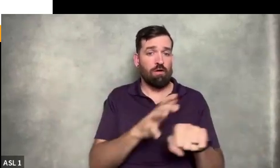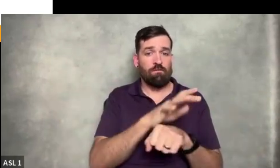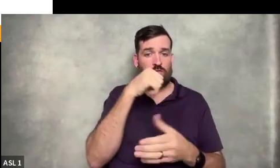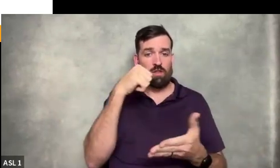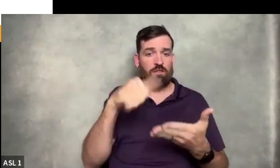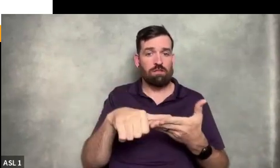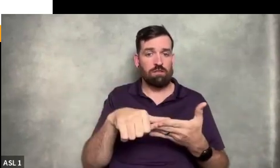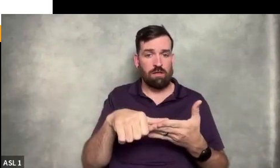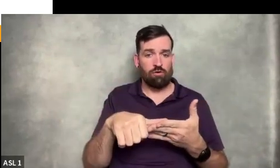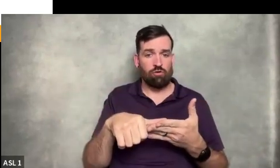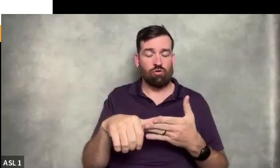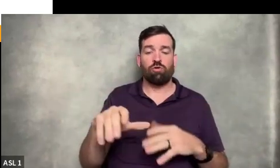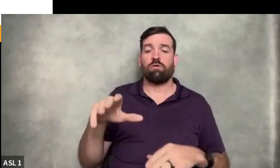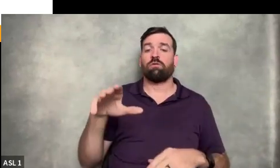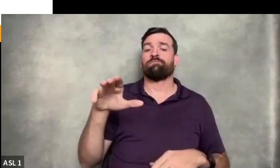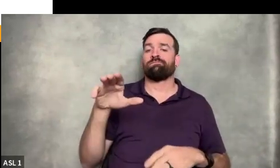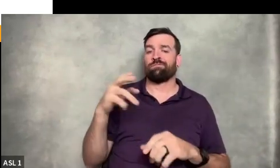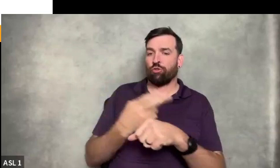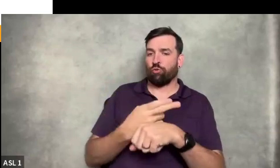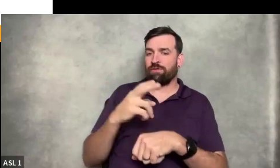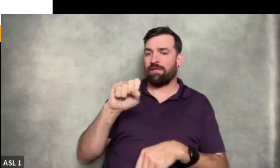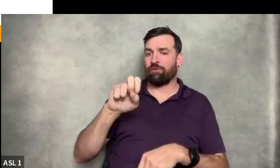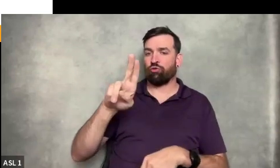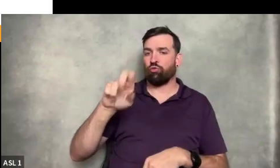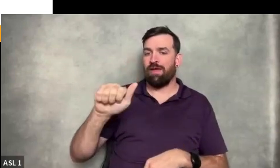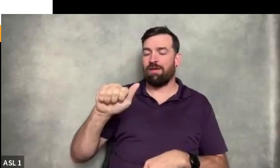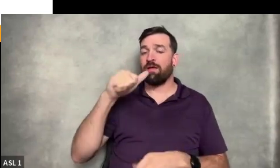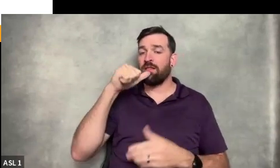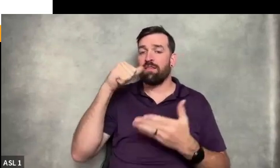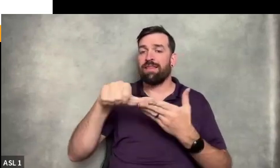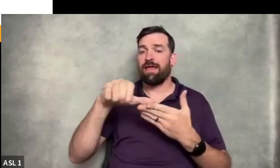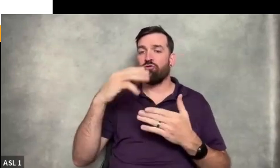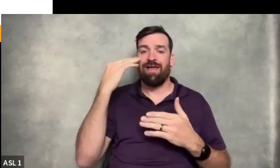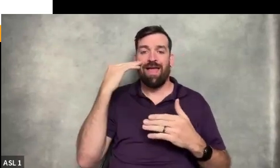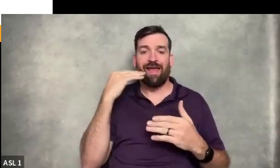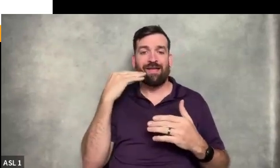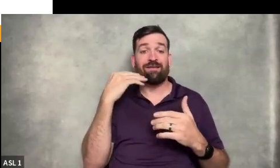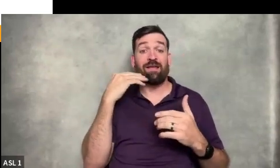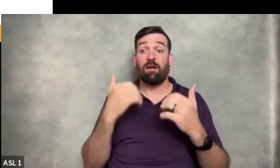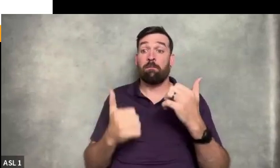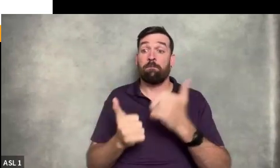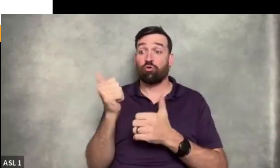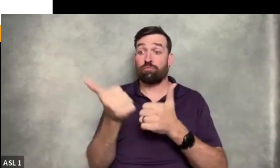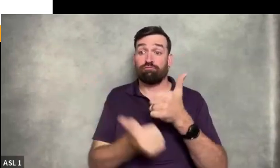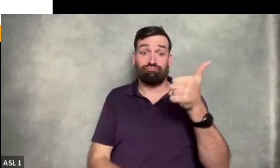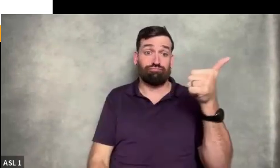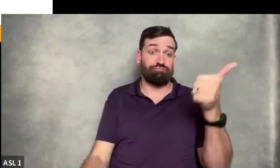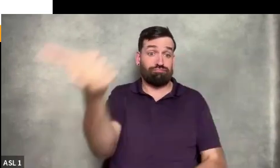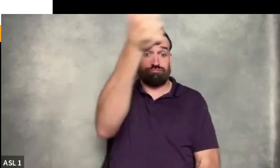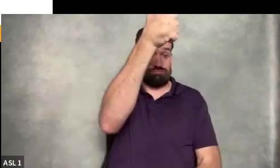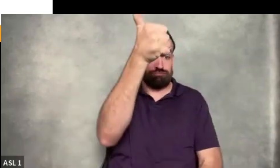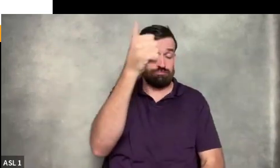unit on aging's letterhead and signed by the highest-ranking management official. For example,